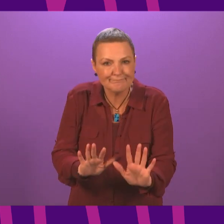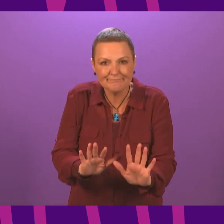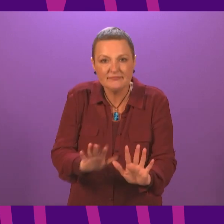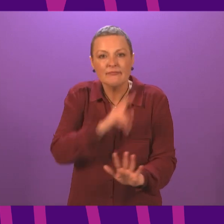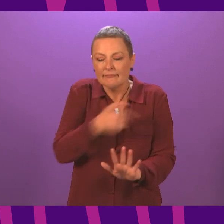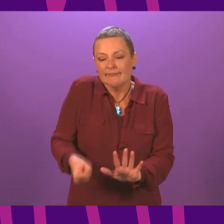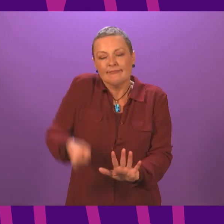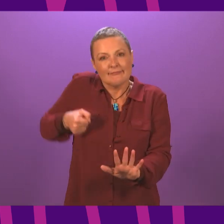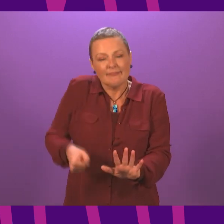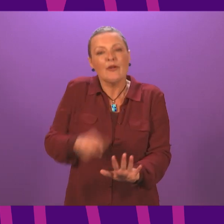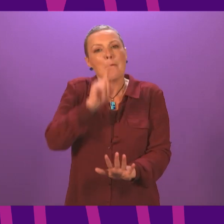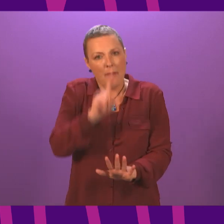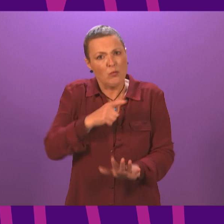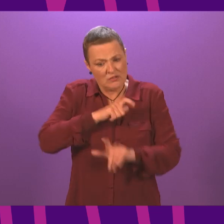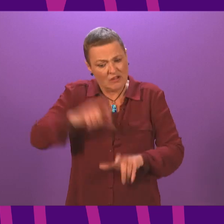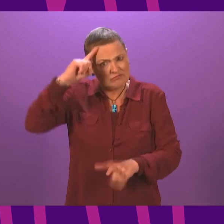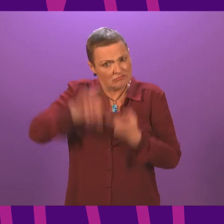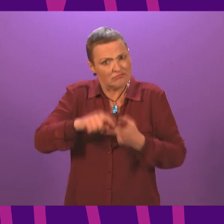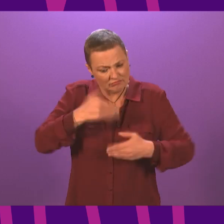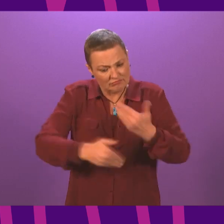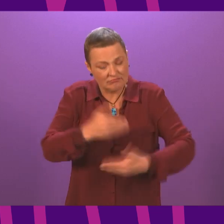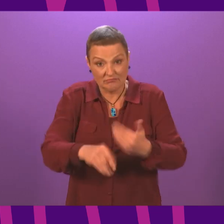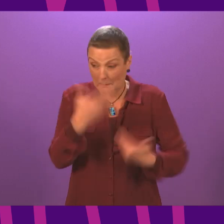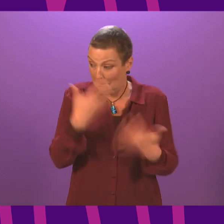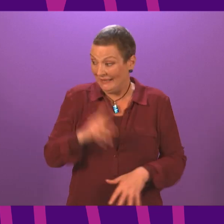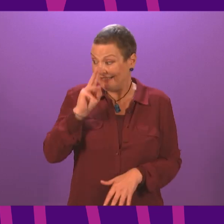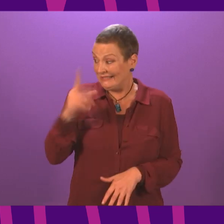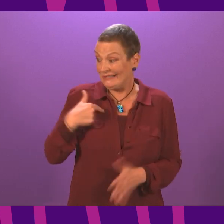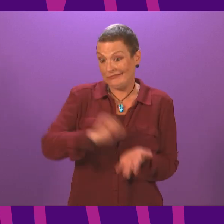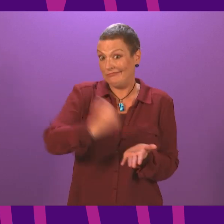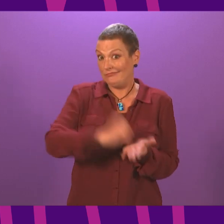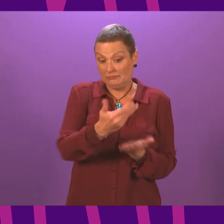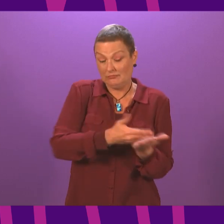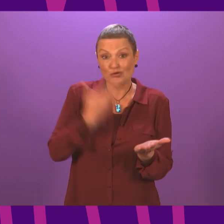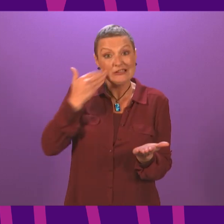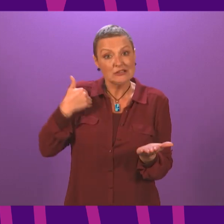seen the set of policy papers that we published recently on disability benefits that shows how the